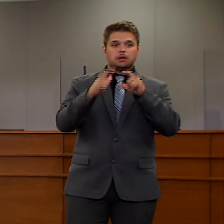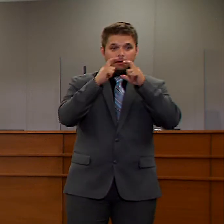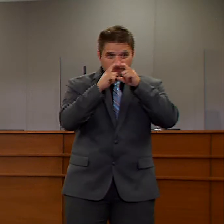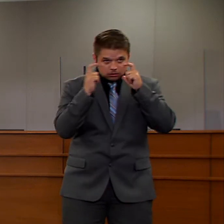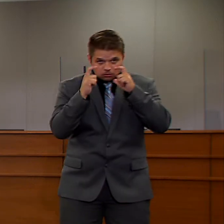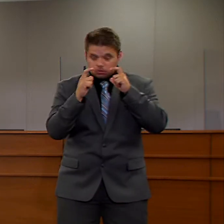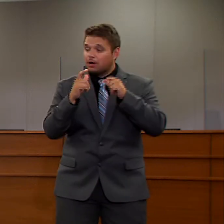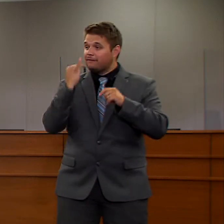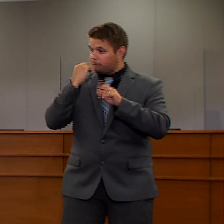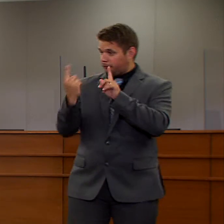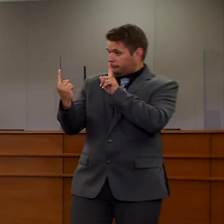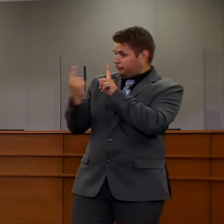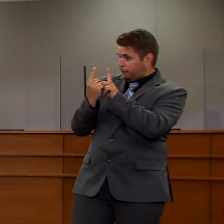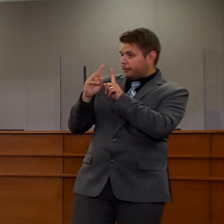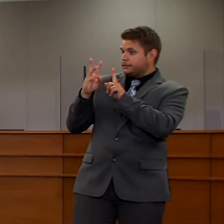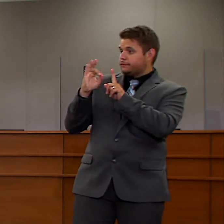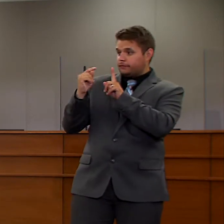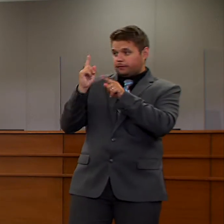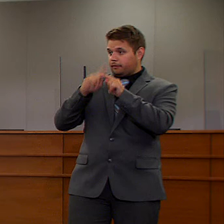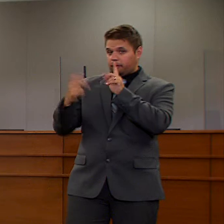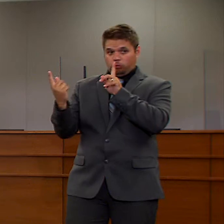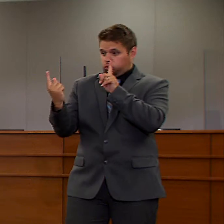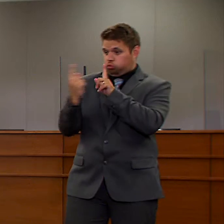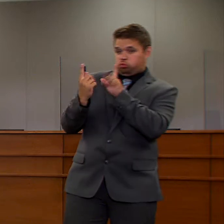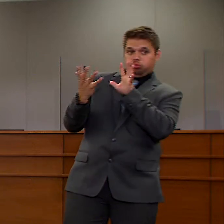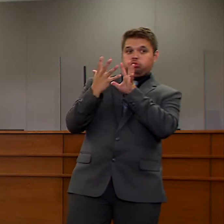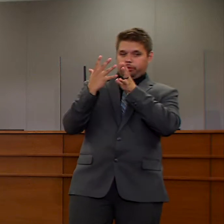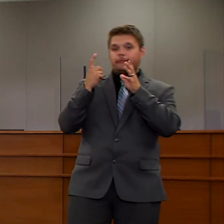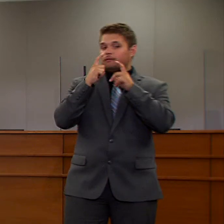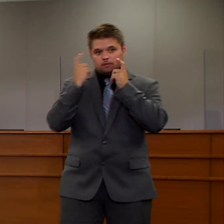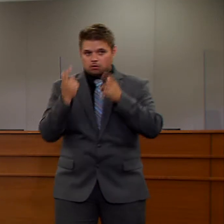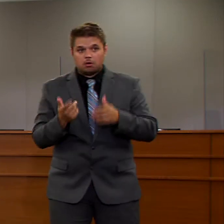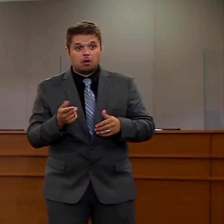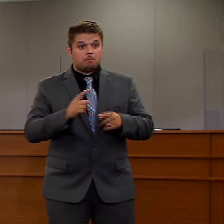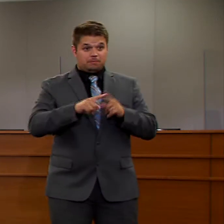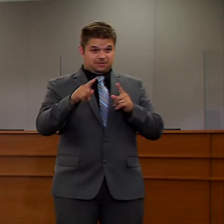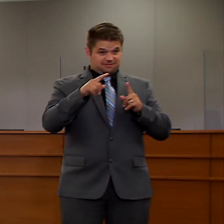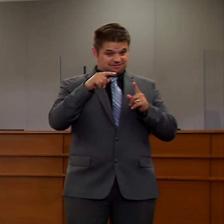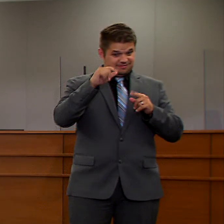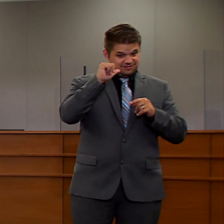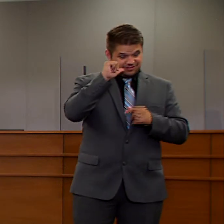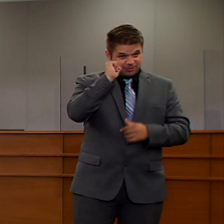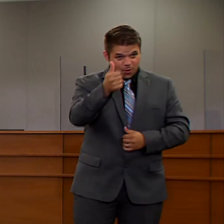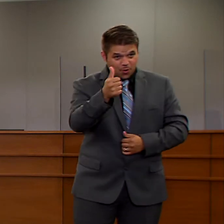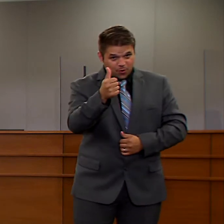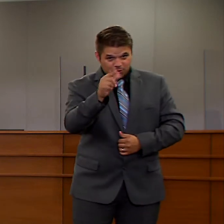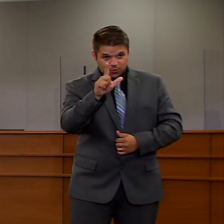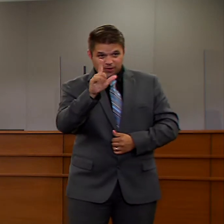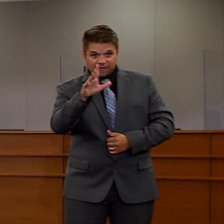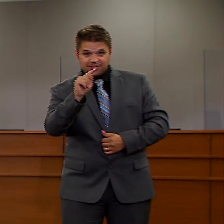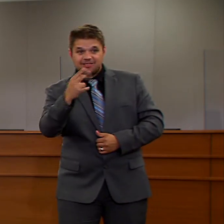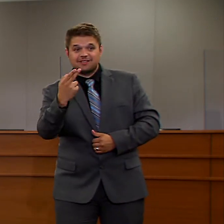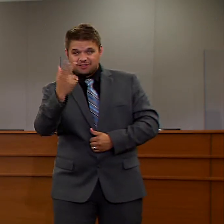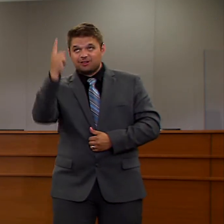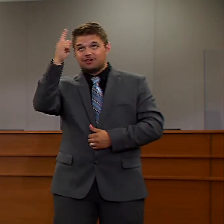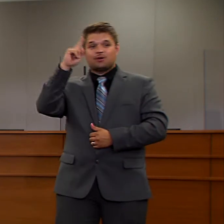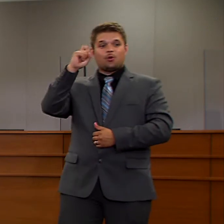As of July 25th tomorrow the new face covering order to require us to wear a face covering or